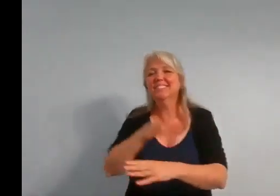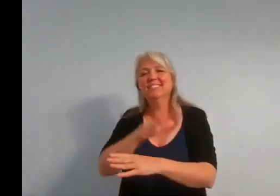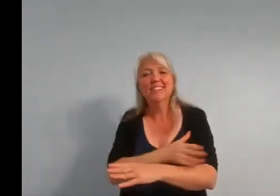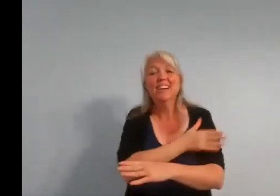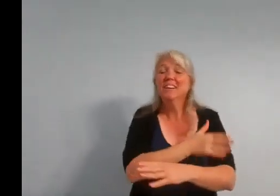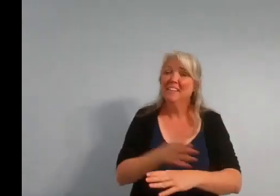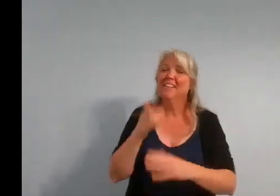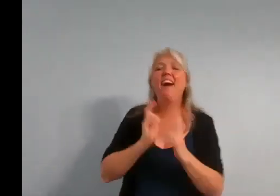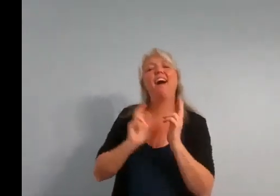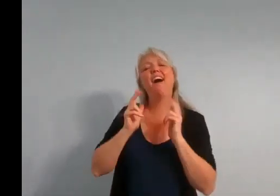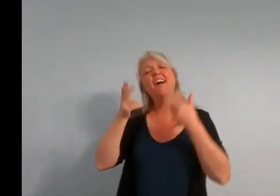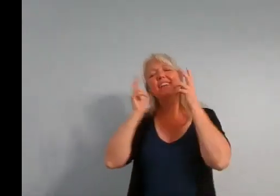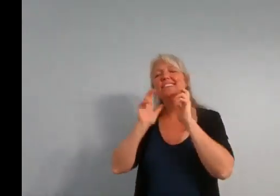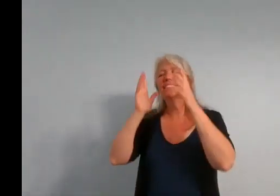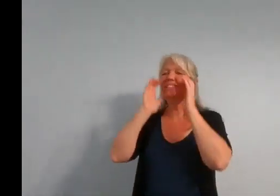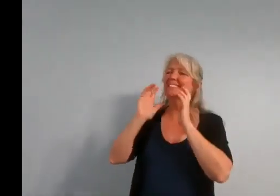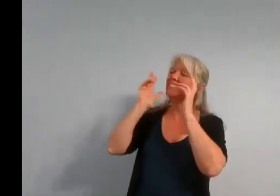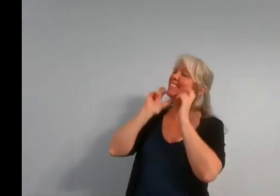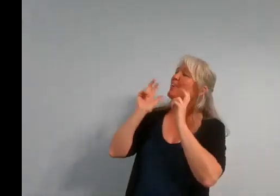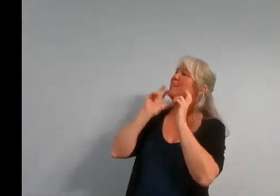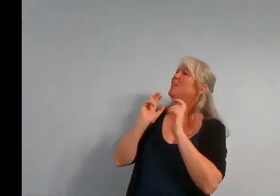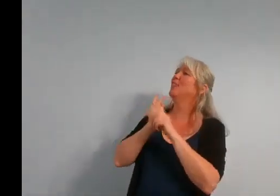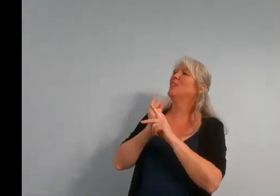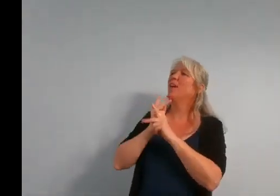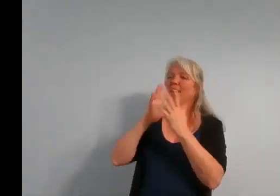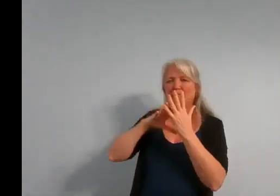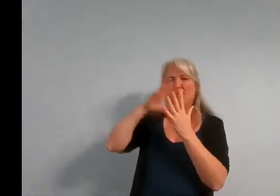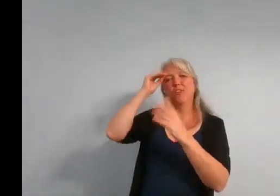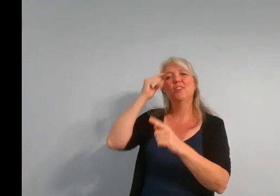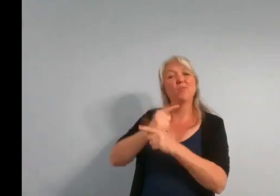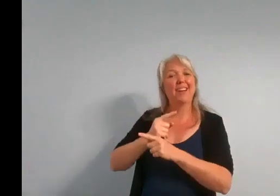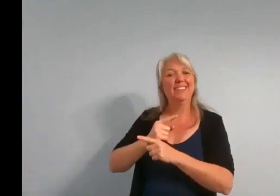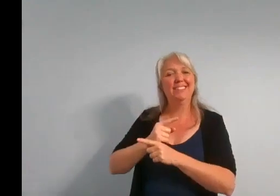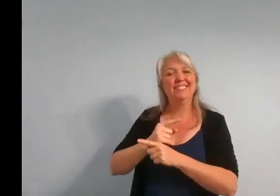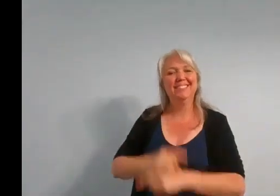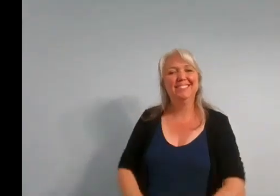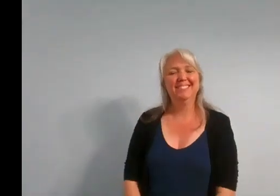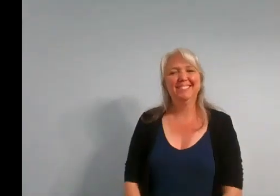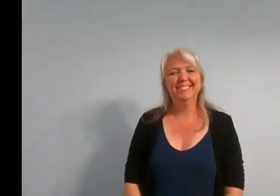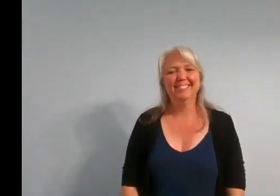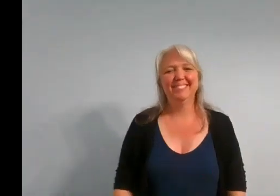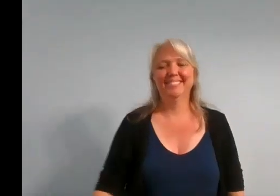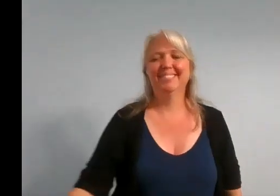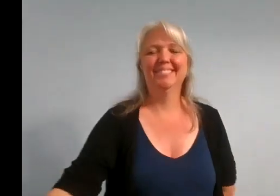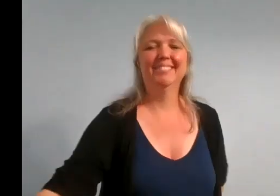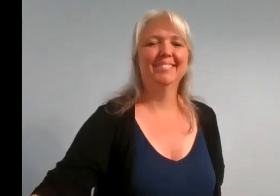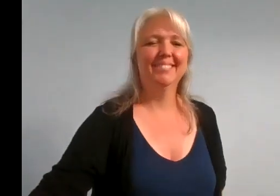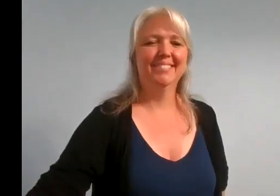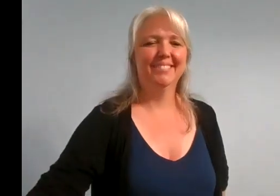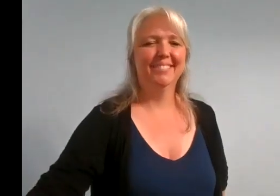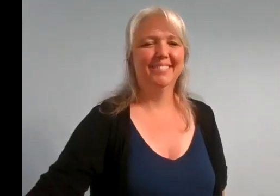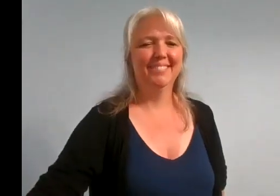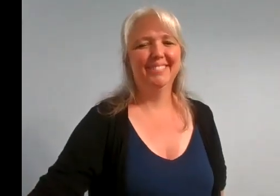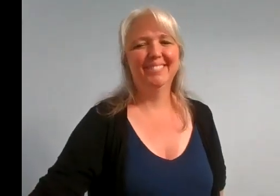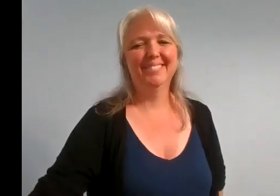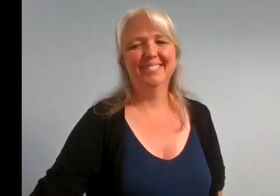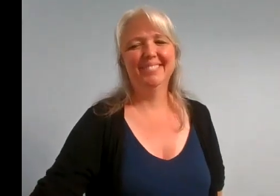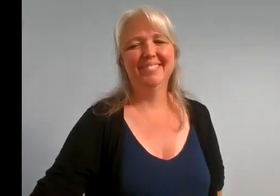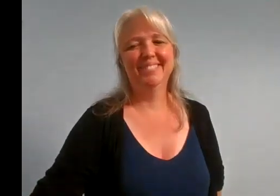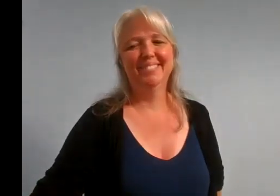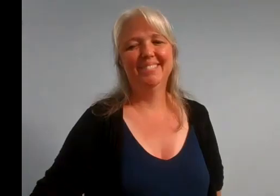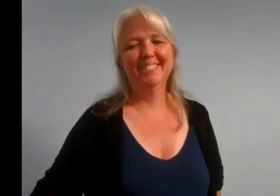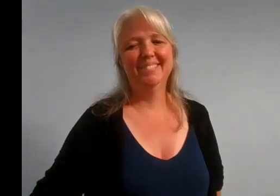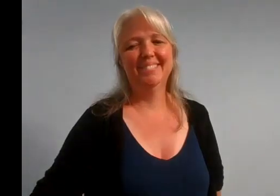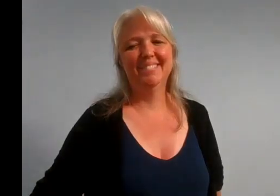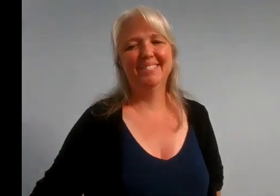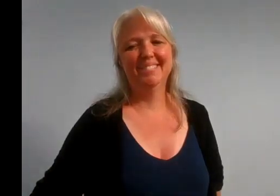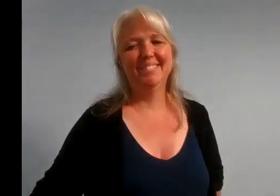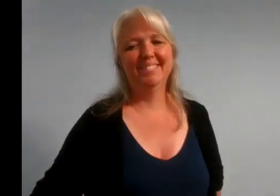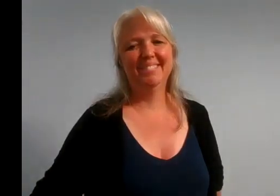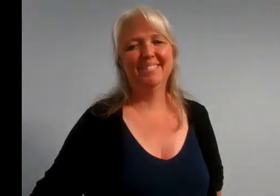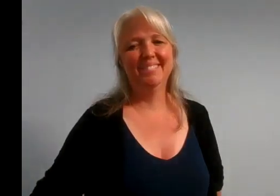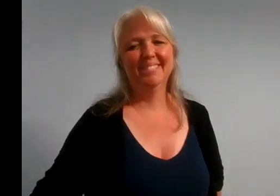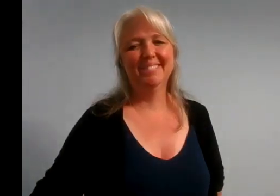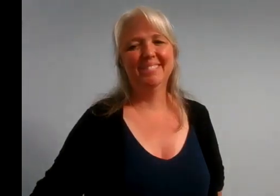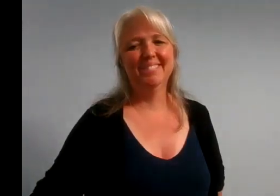I listened careful, so I could learn it right. Peter stood in the small patch of light making